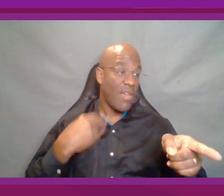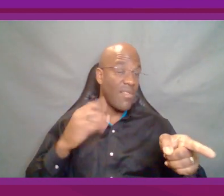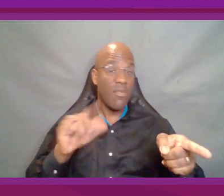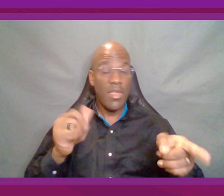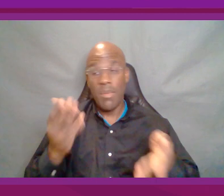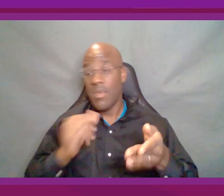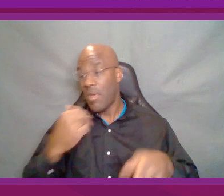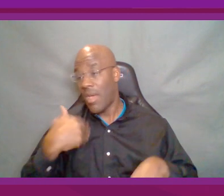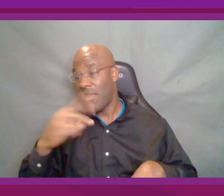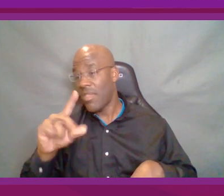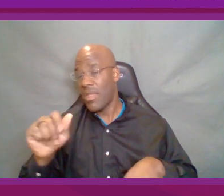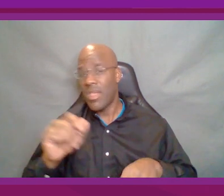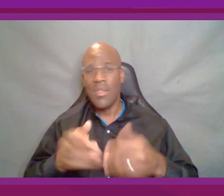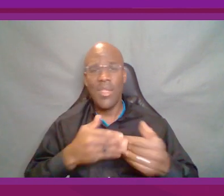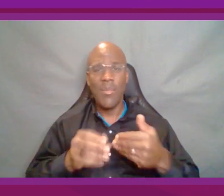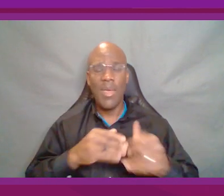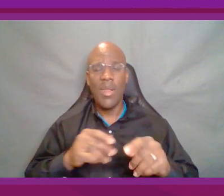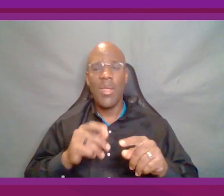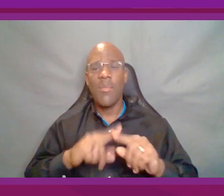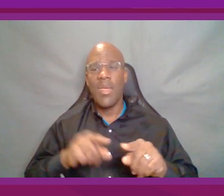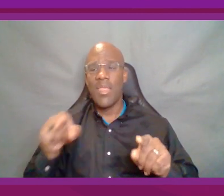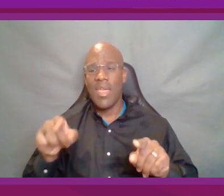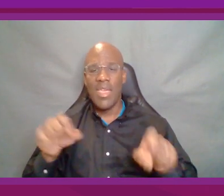or not that can actually look at that job differently and